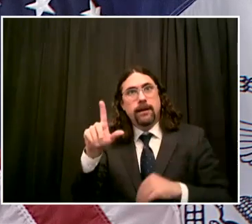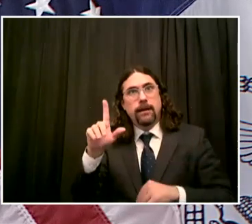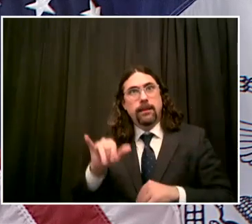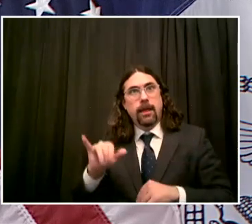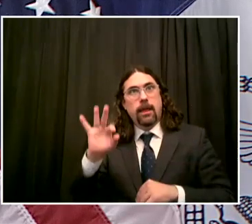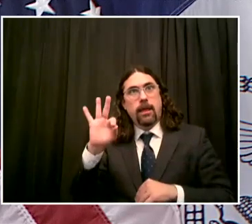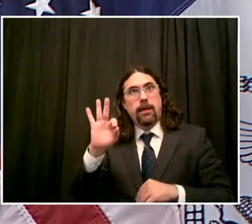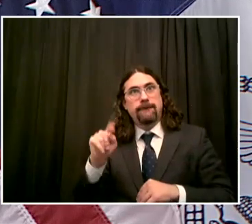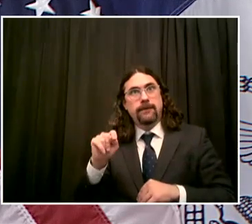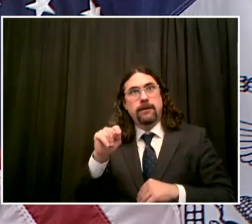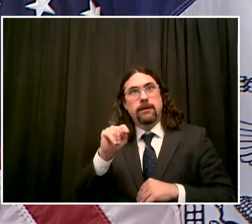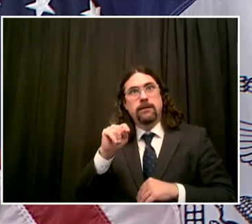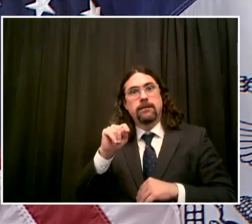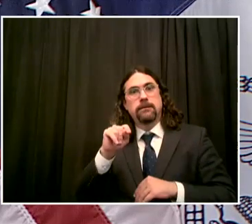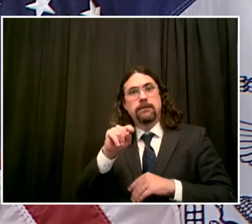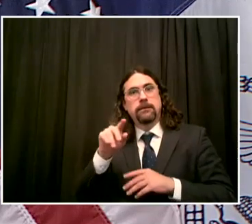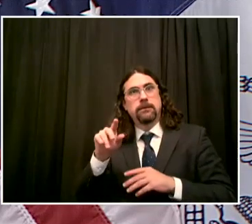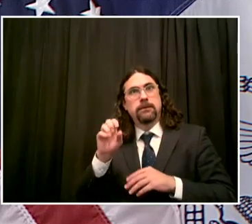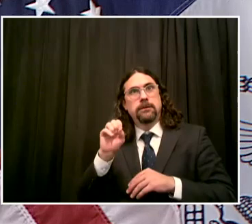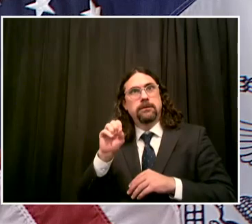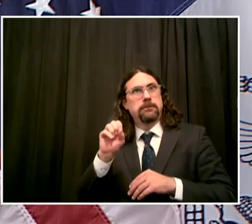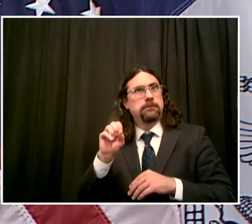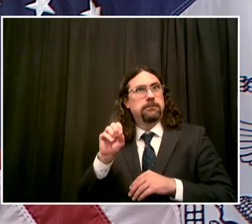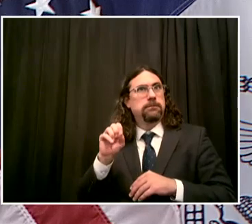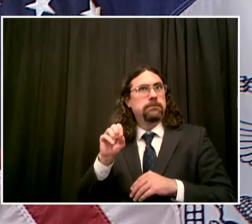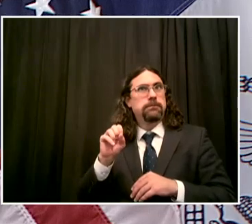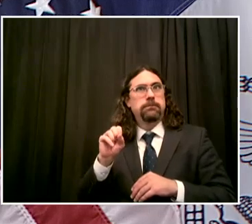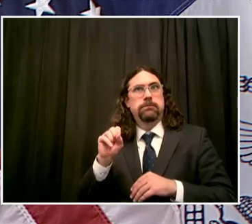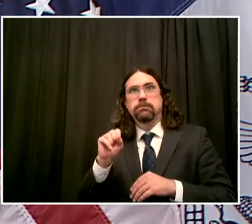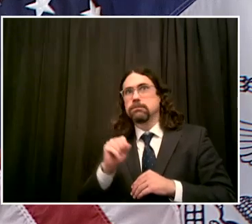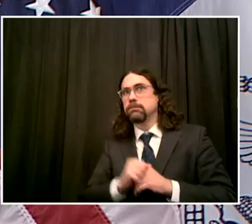EXPERIENCING FINANCIAL RUINS.